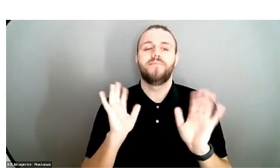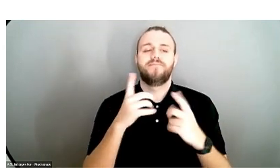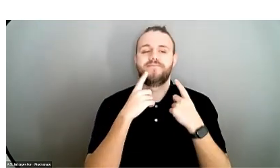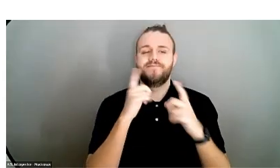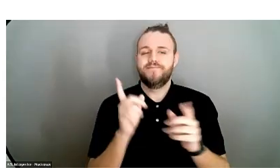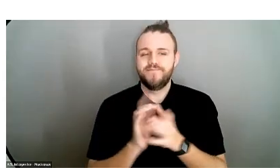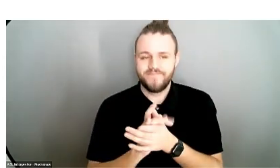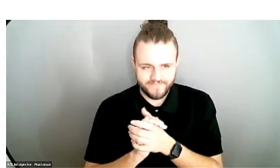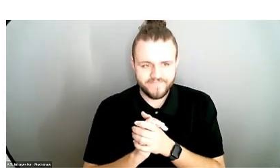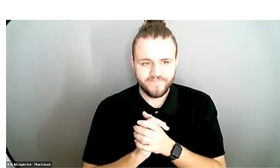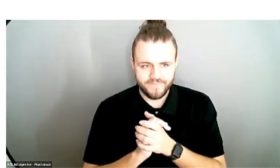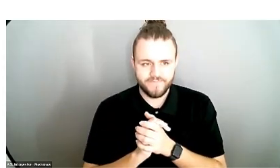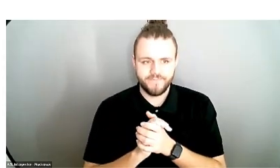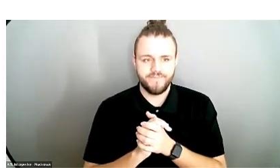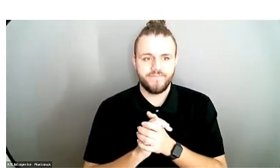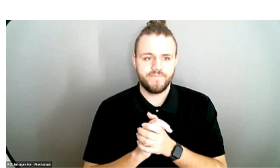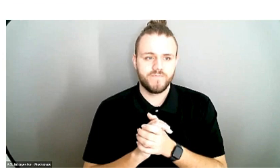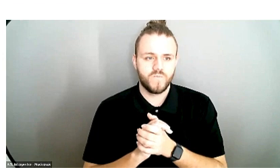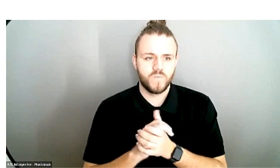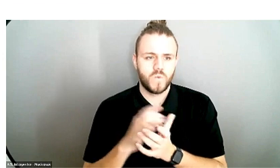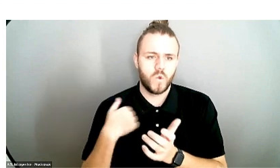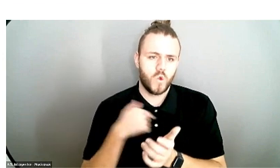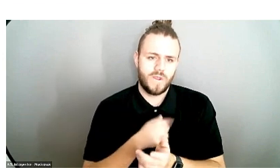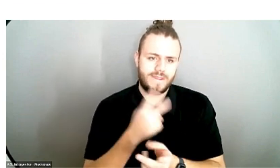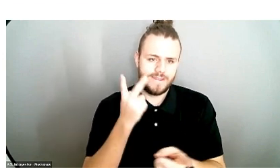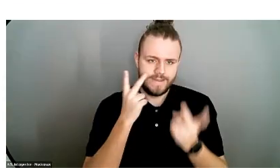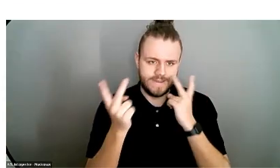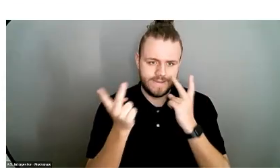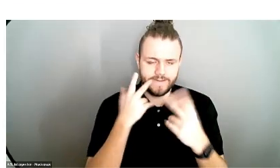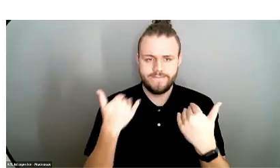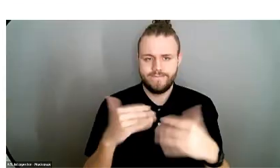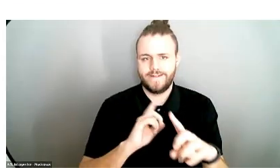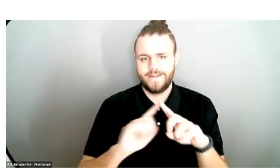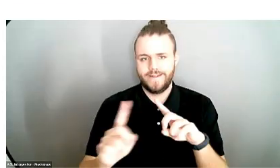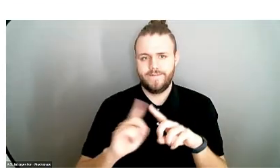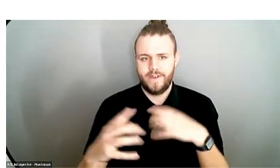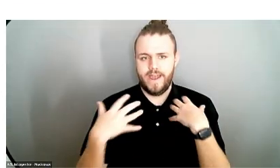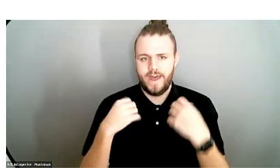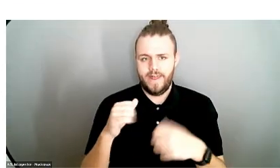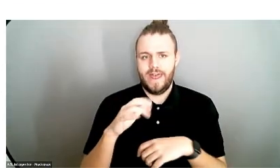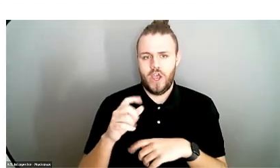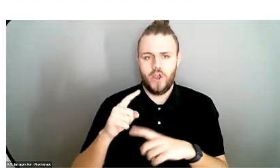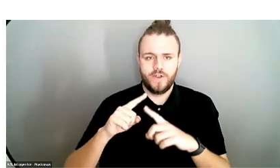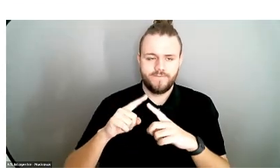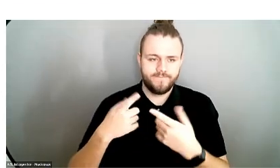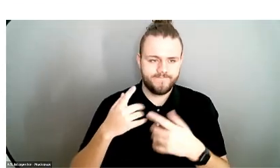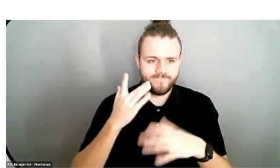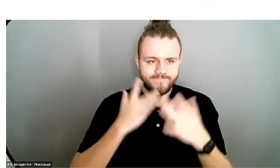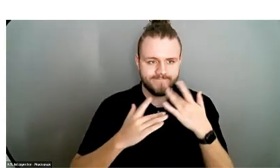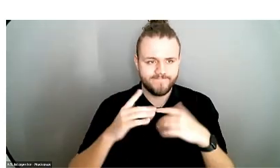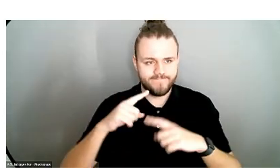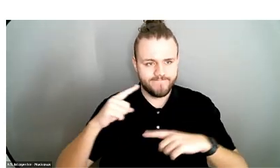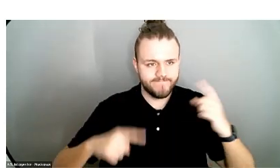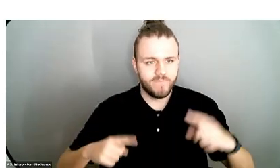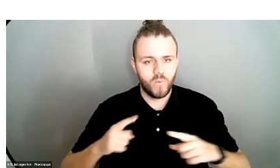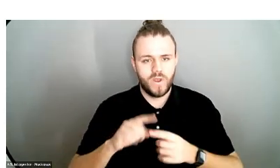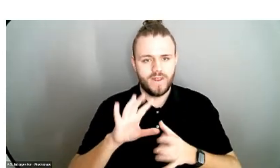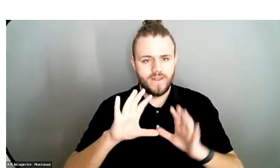We see different health care disparities that occur in populations with disabilities.